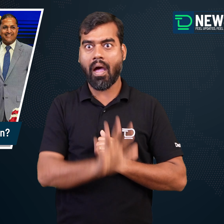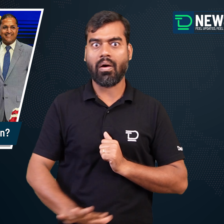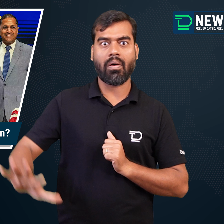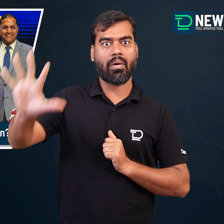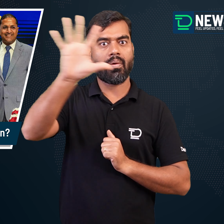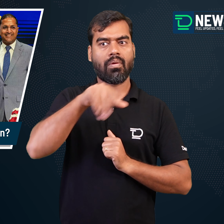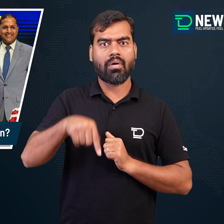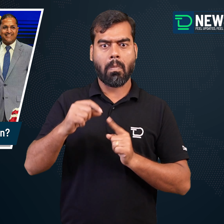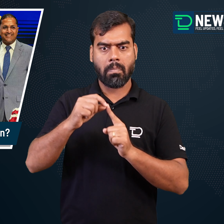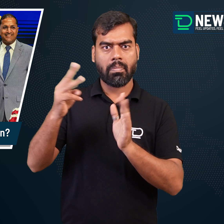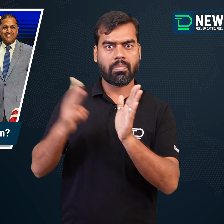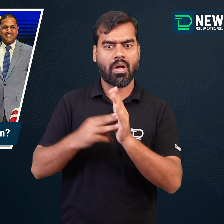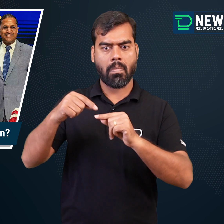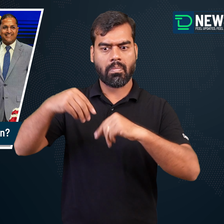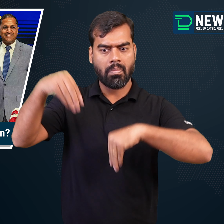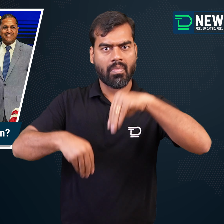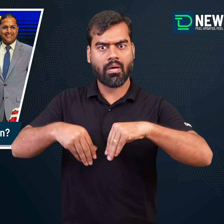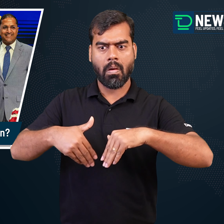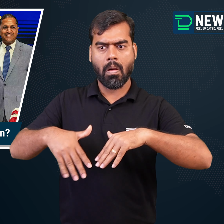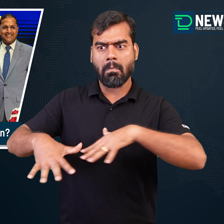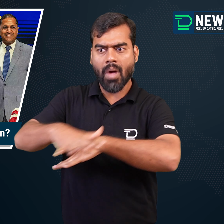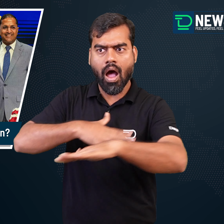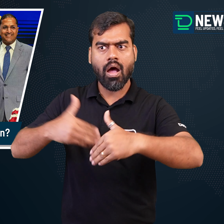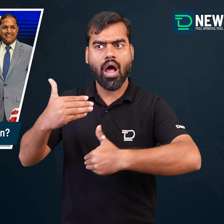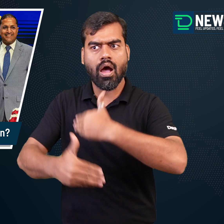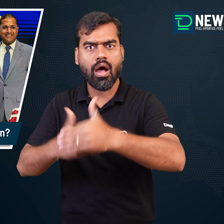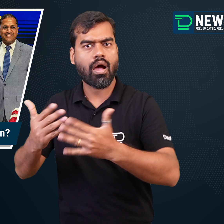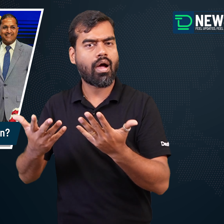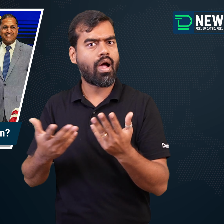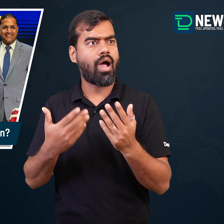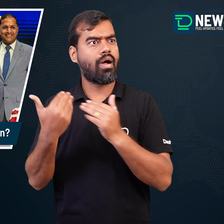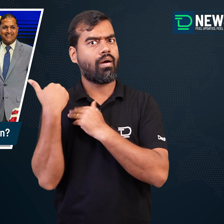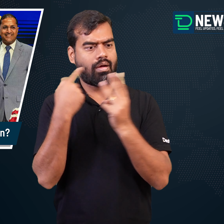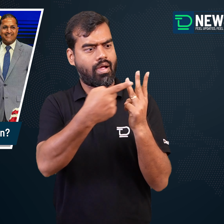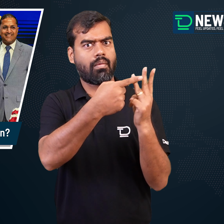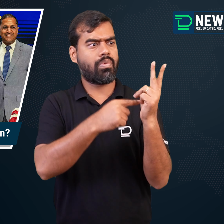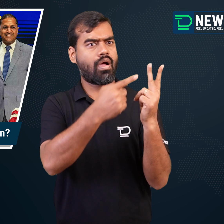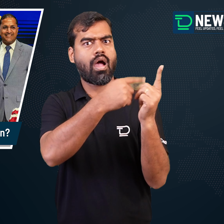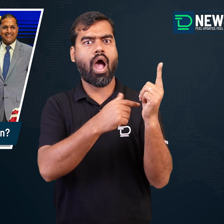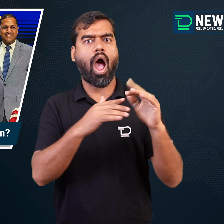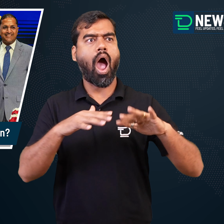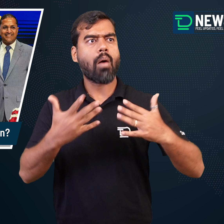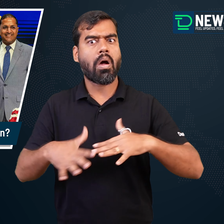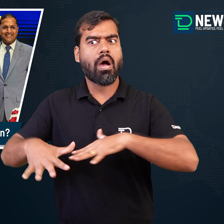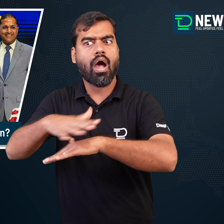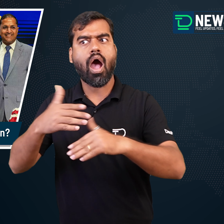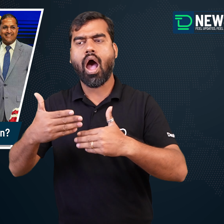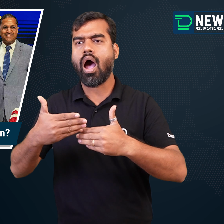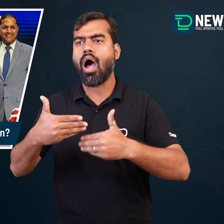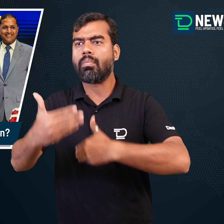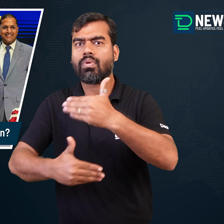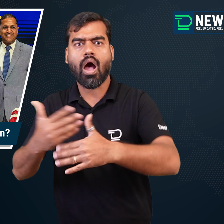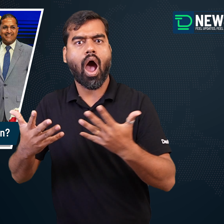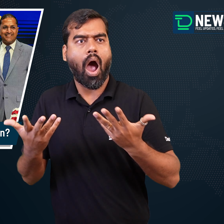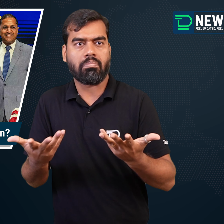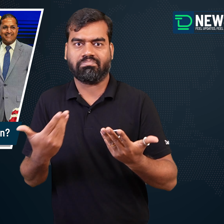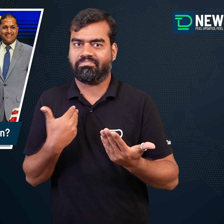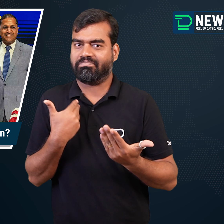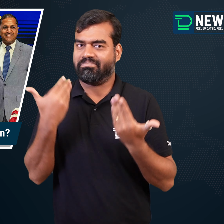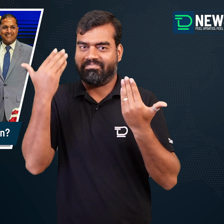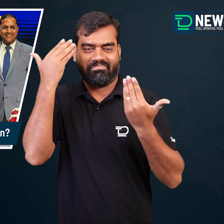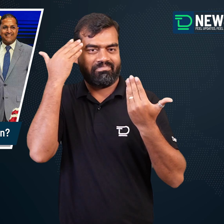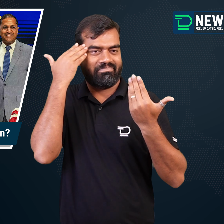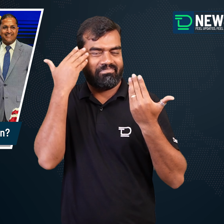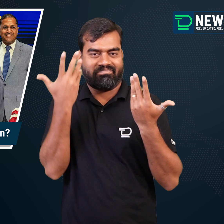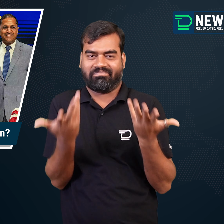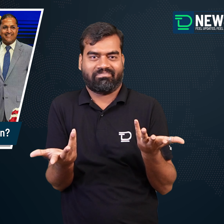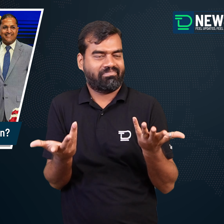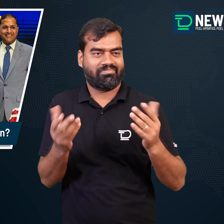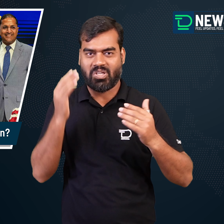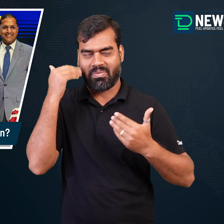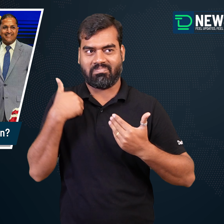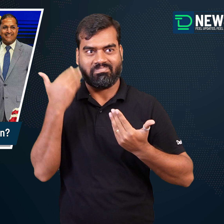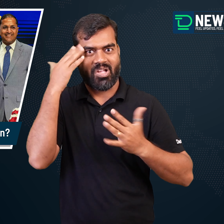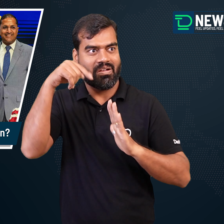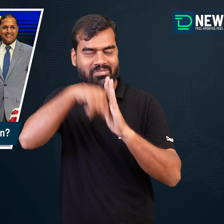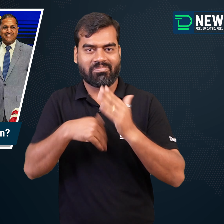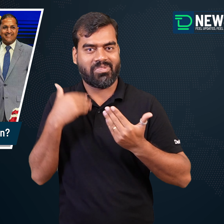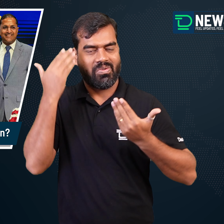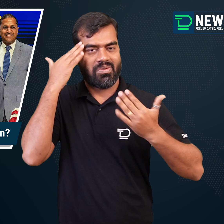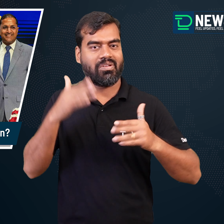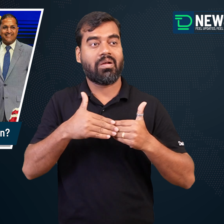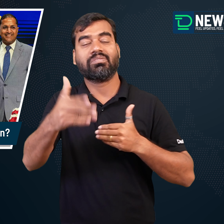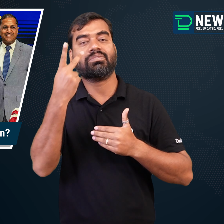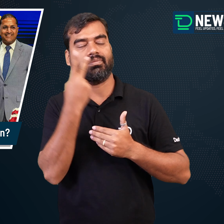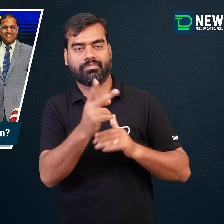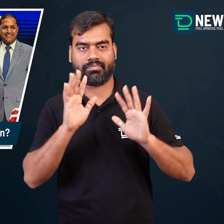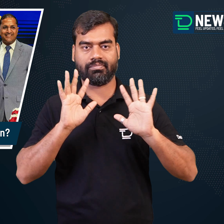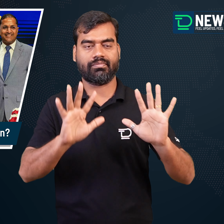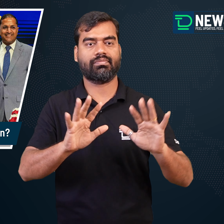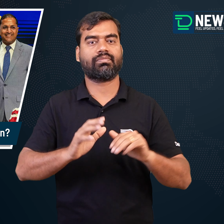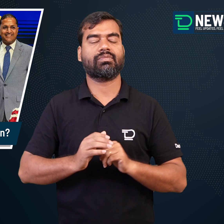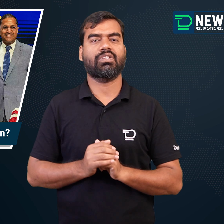I don't know how this election will happen.